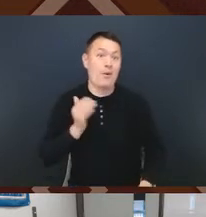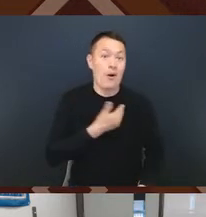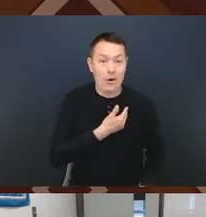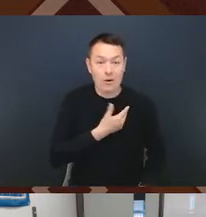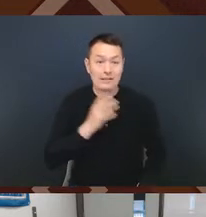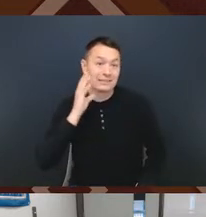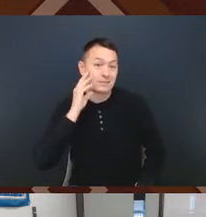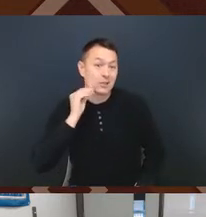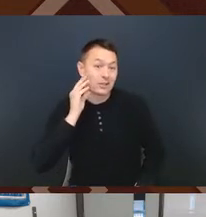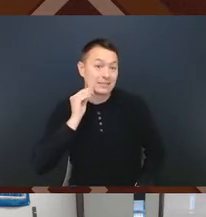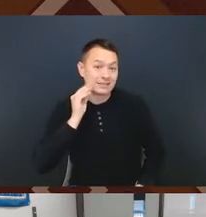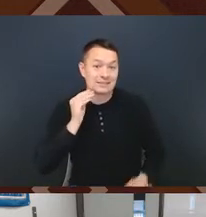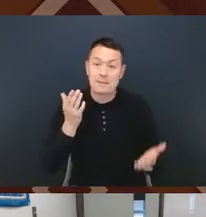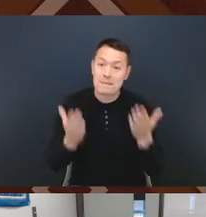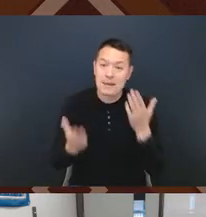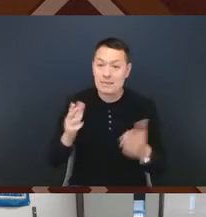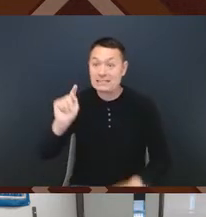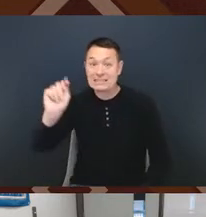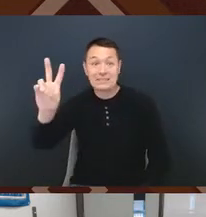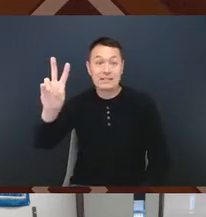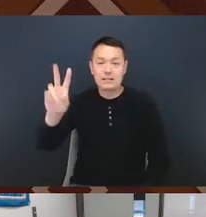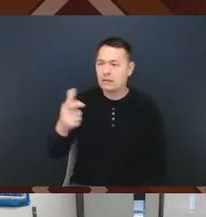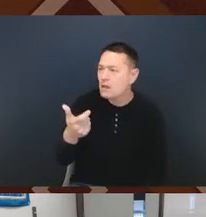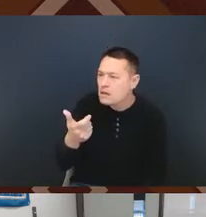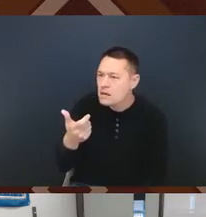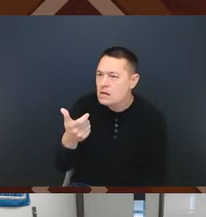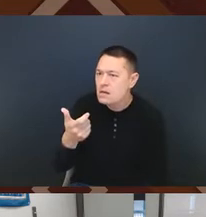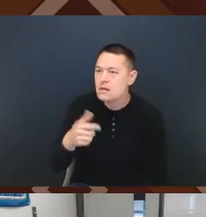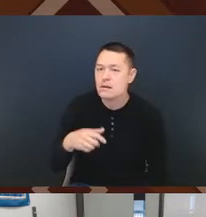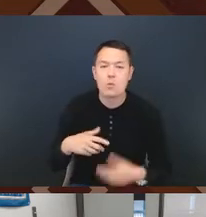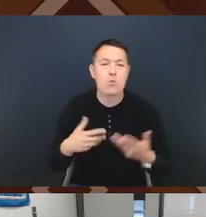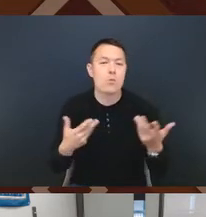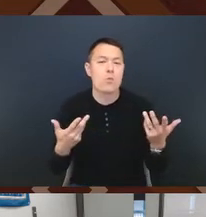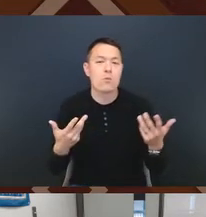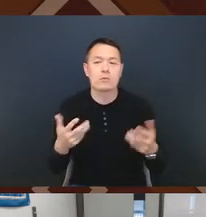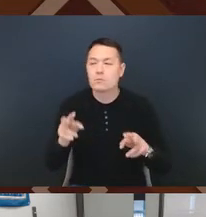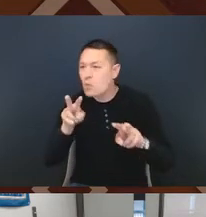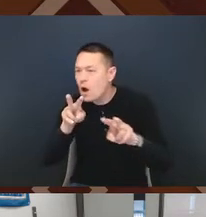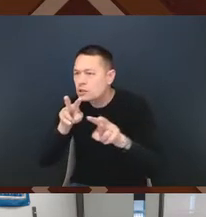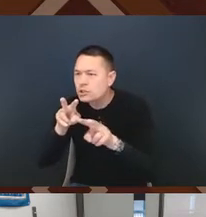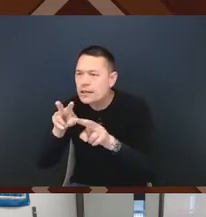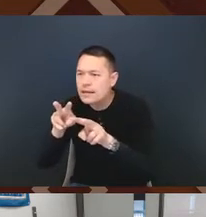Maybe, you know, either on television, you know, watching watching these riots happen.